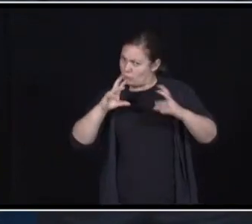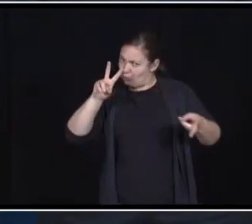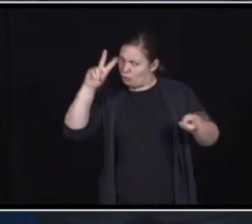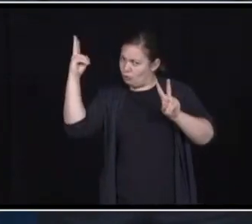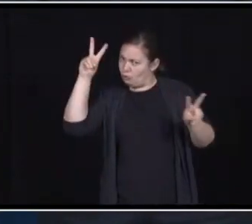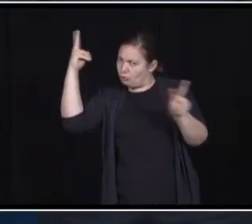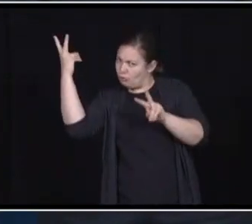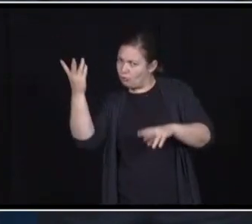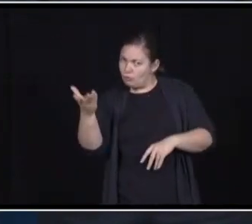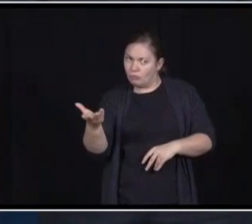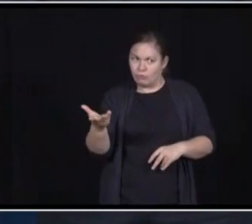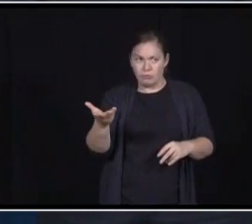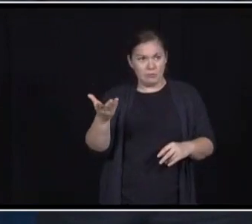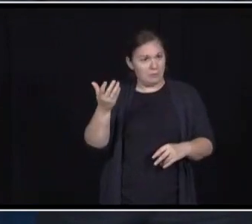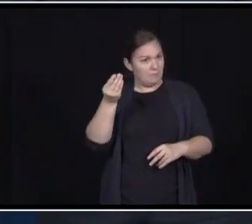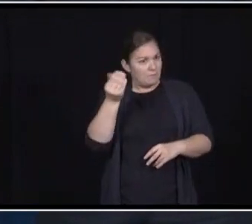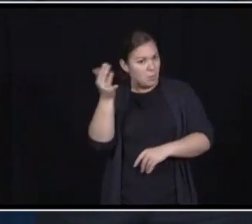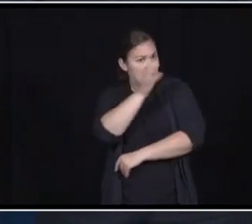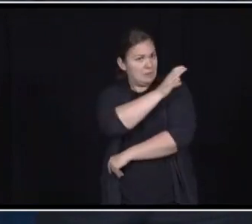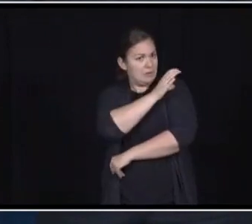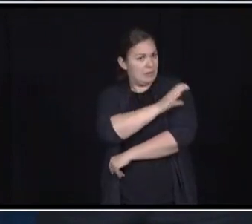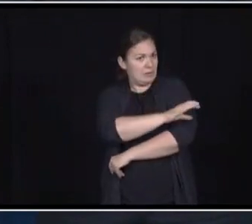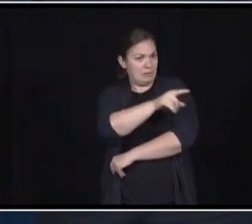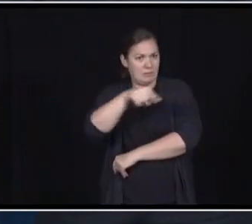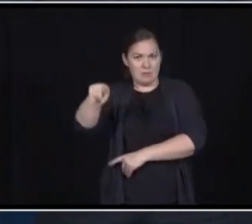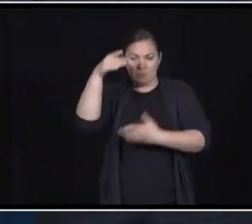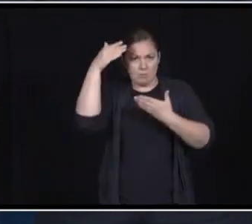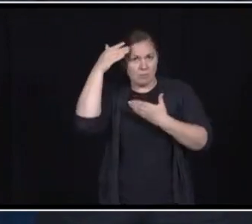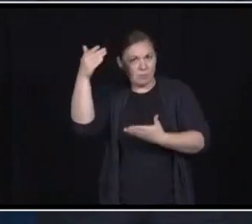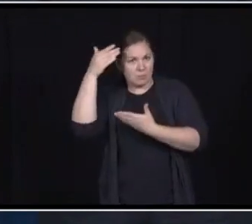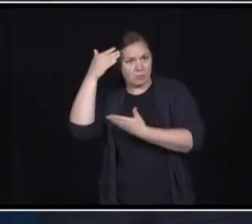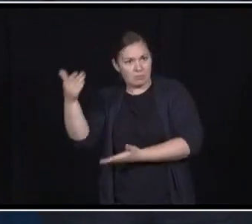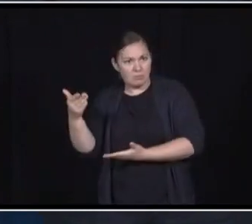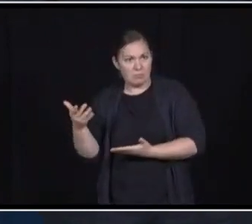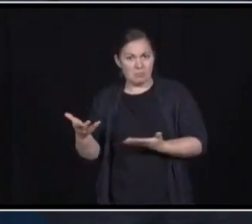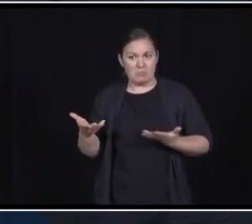appointment as of tomorrow. Yesterday Ottawa clinics were taking walk ins.